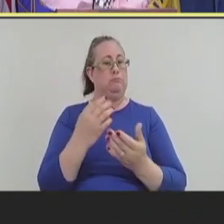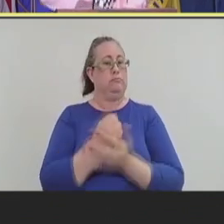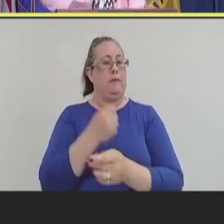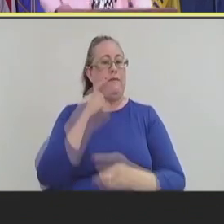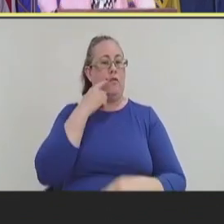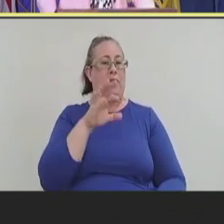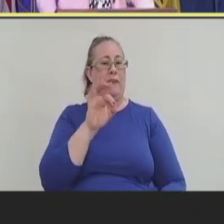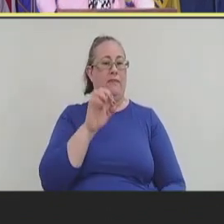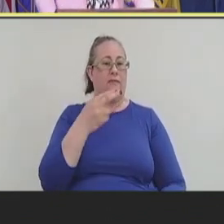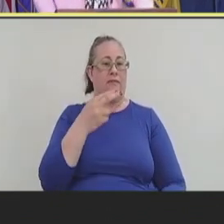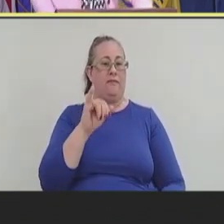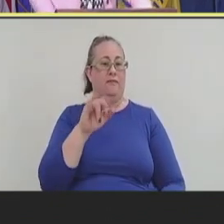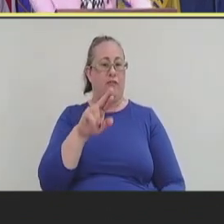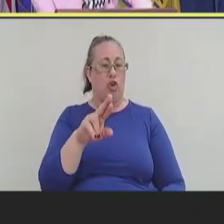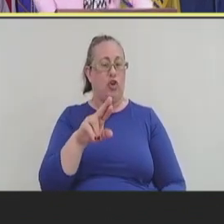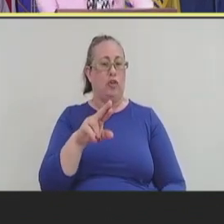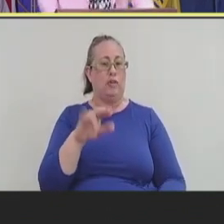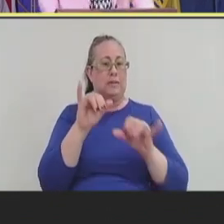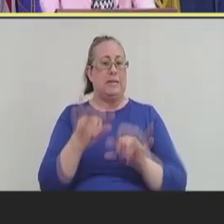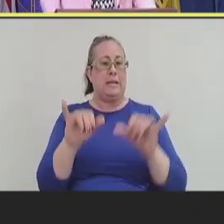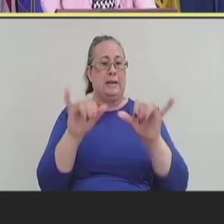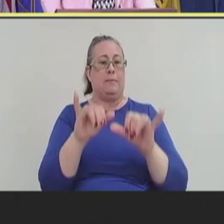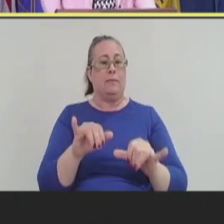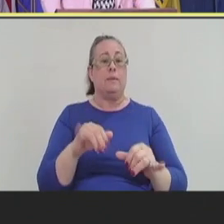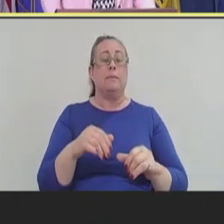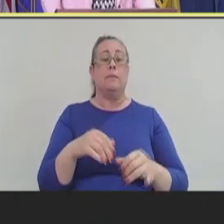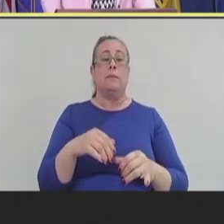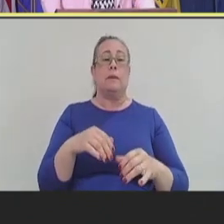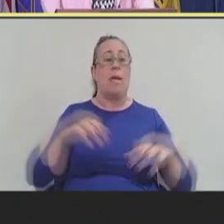Another area where, I think, we have our eye but don't have any funding right now is thinking